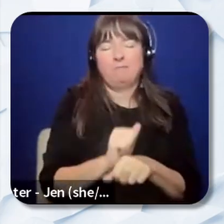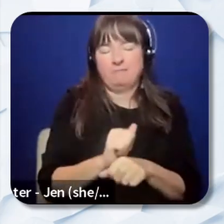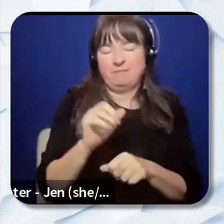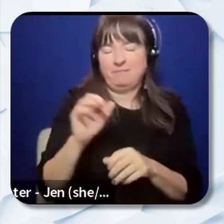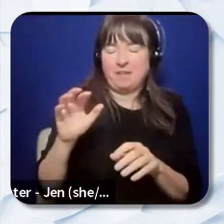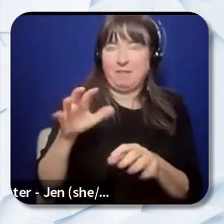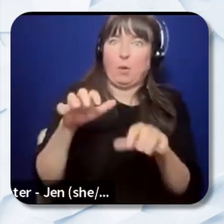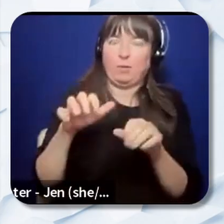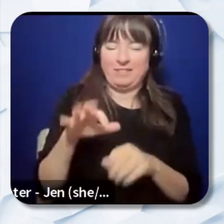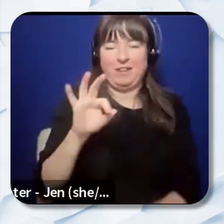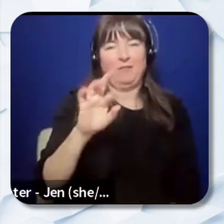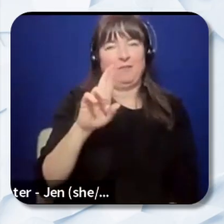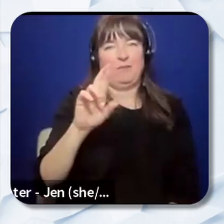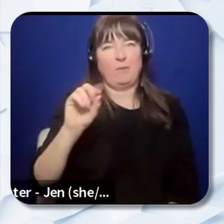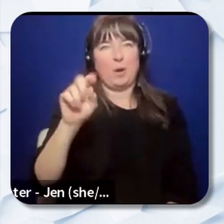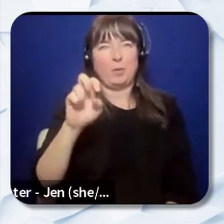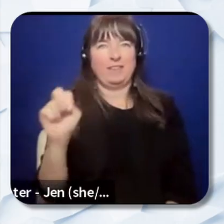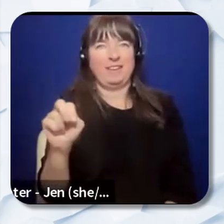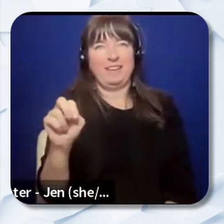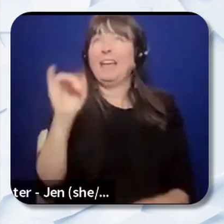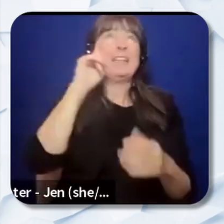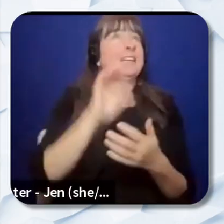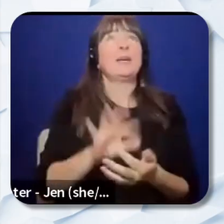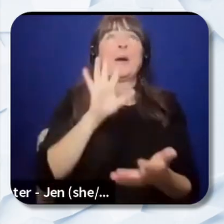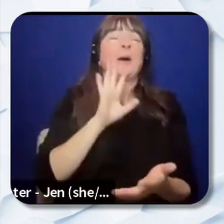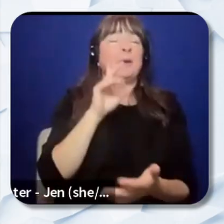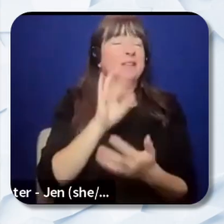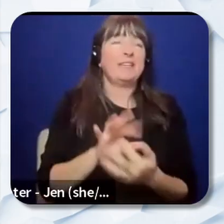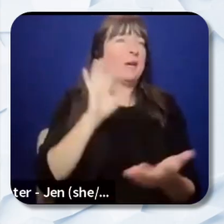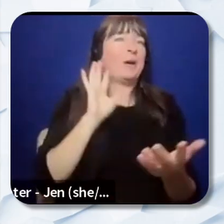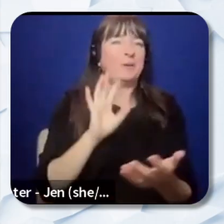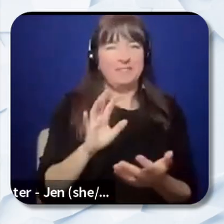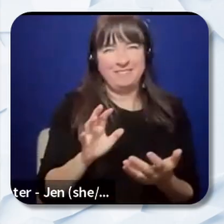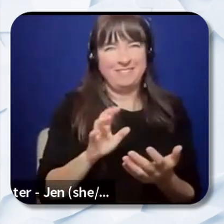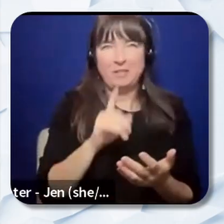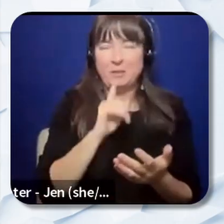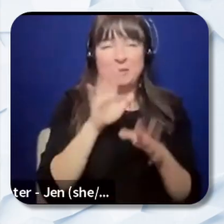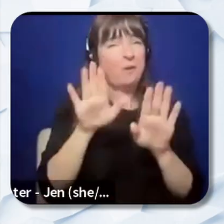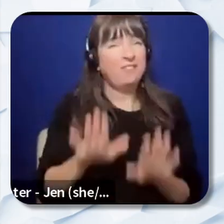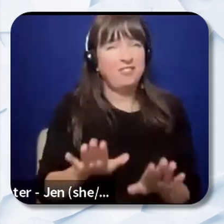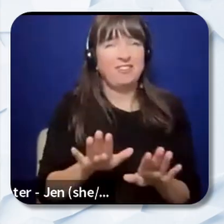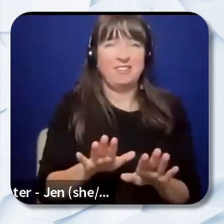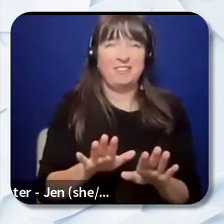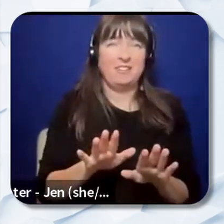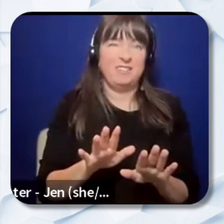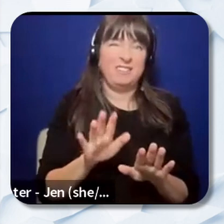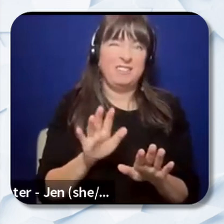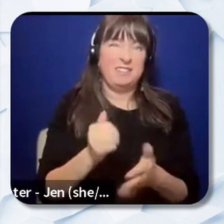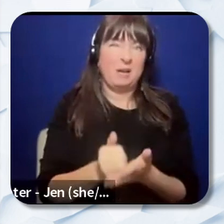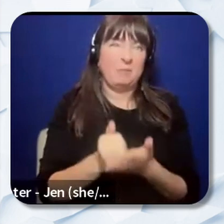so incredibly happy and felt super welcome. So it really helps us by consistently using